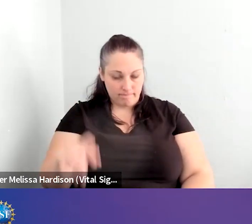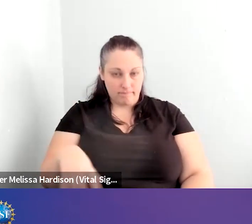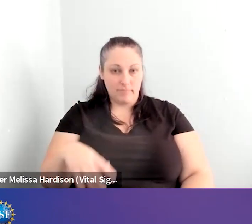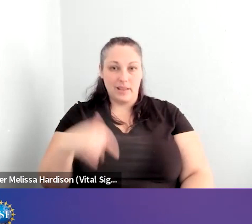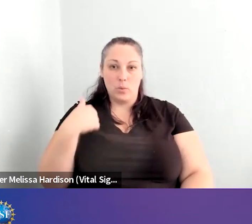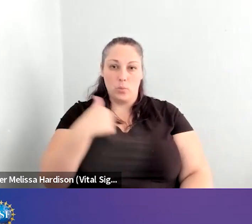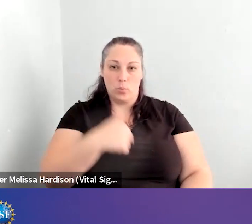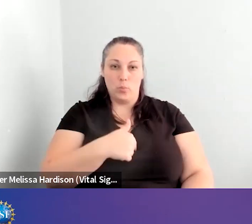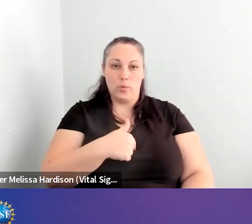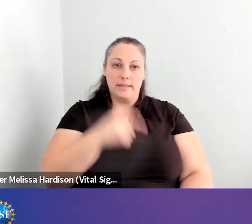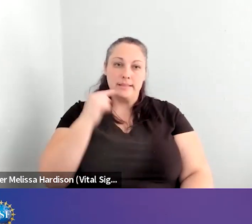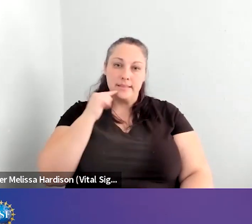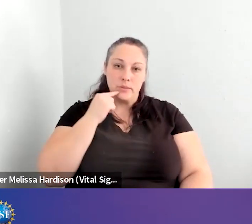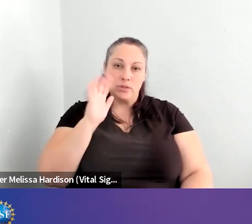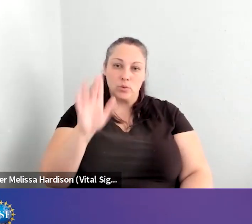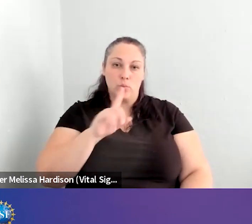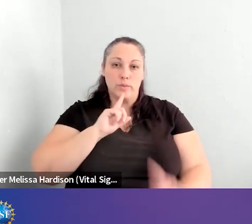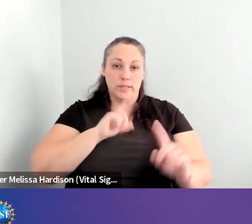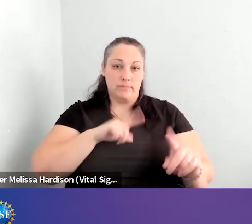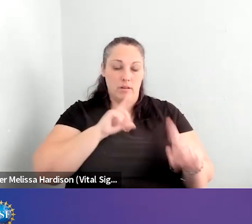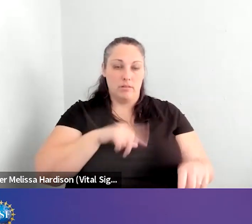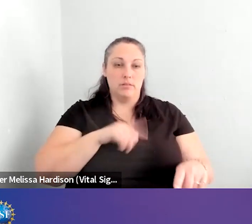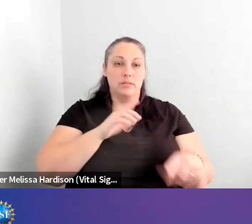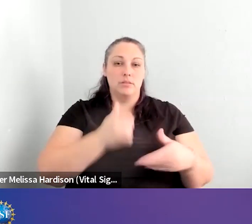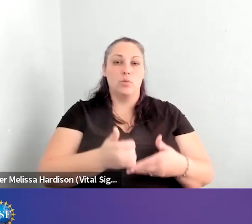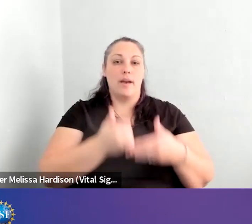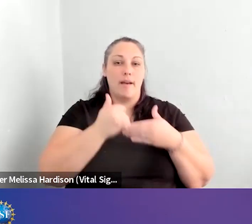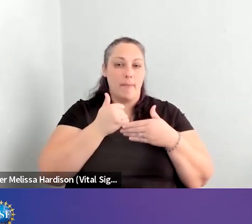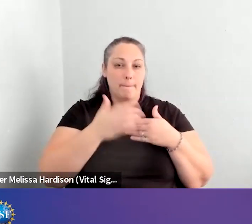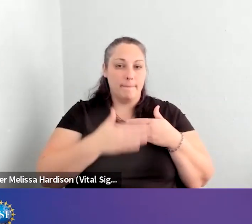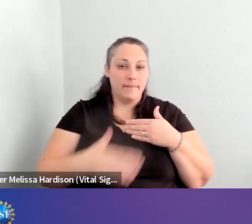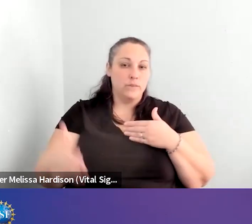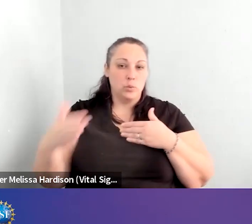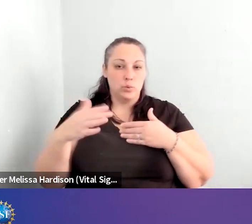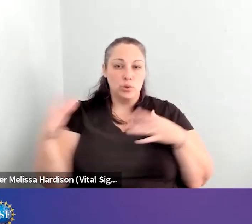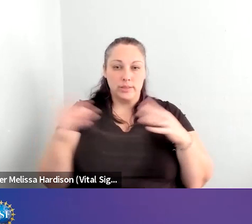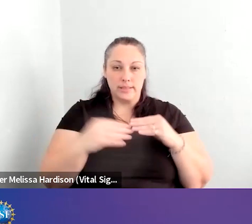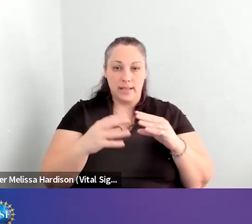They help us shape future conference sessions. If you would like to view the recording of this session,